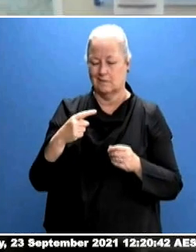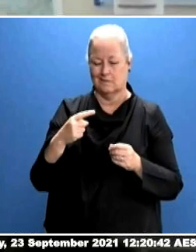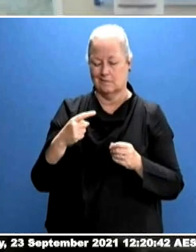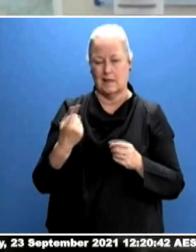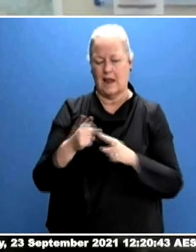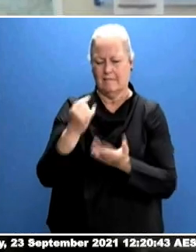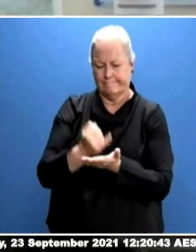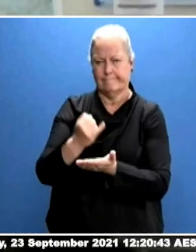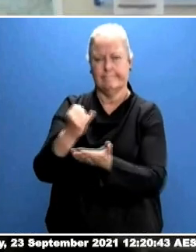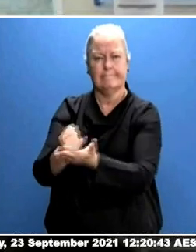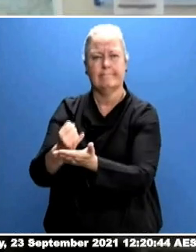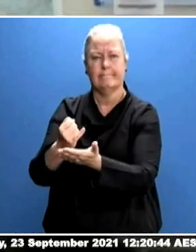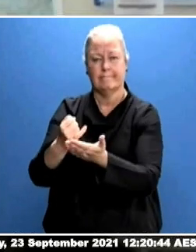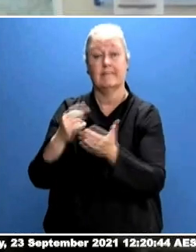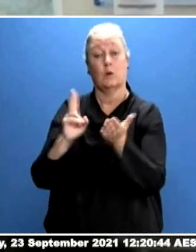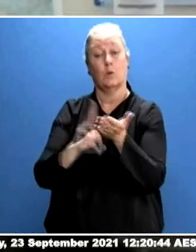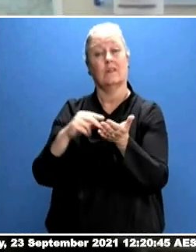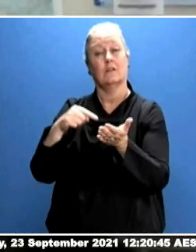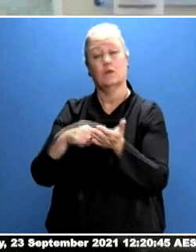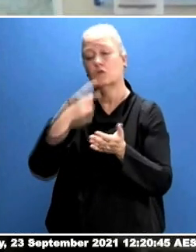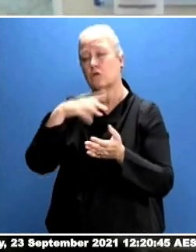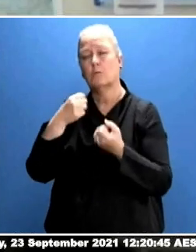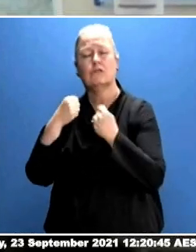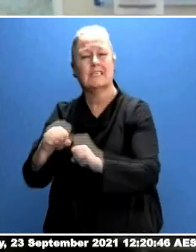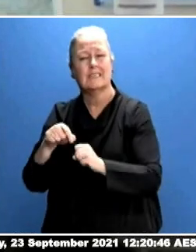in the Northern Territory, serious concerns about the lack of oversight